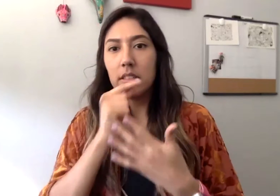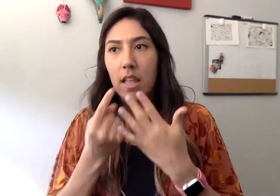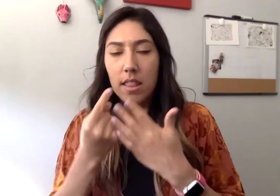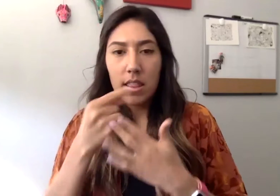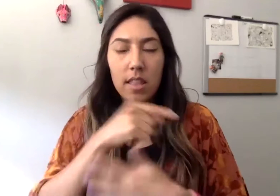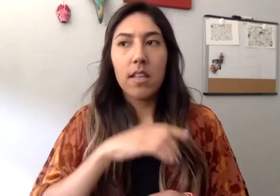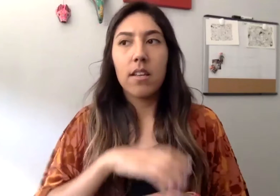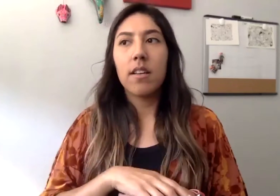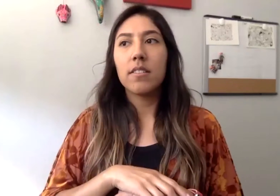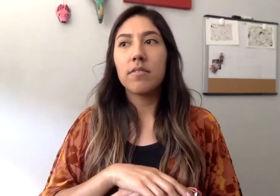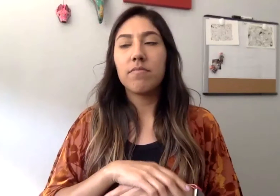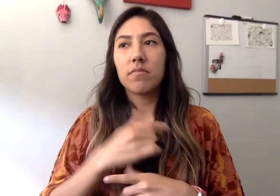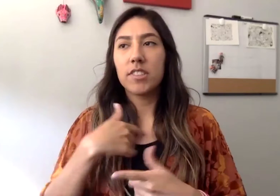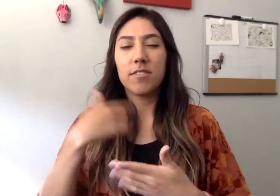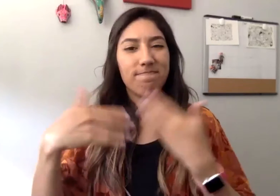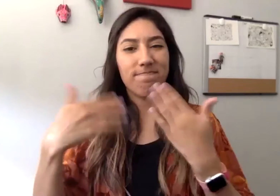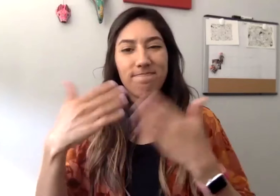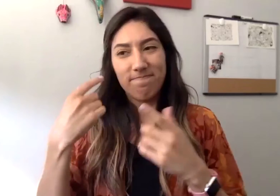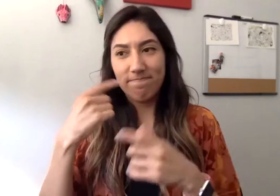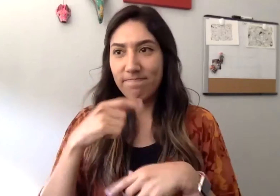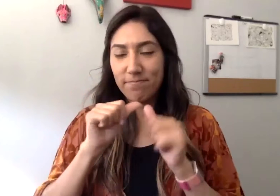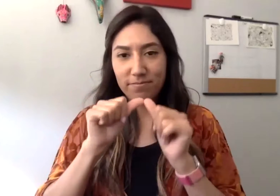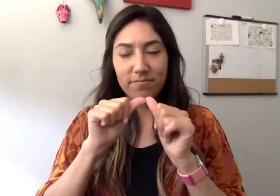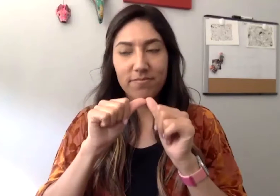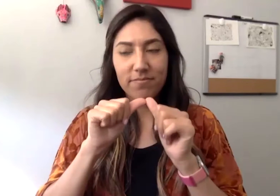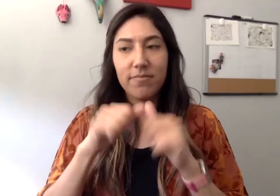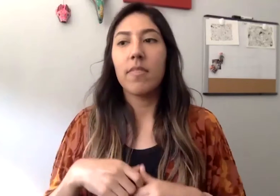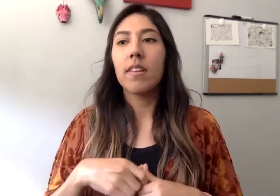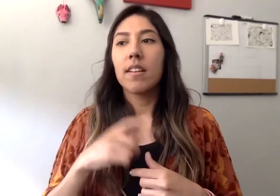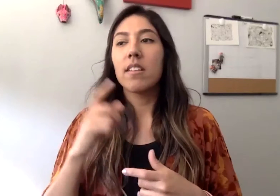with homesickness throughout my years away at school.